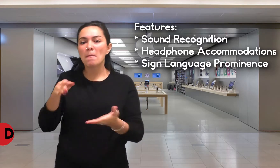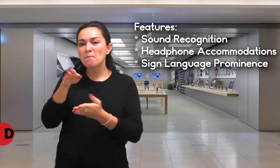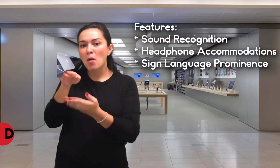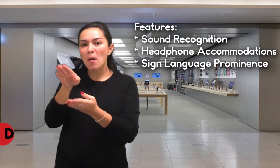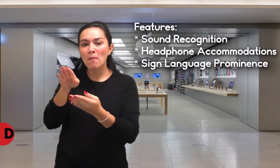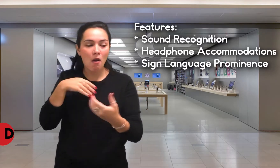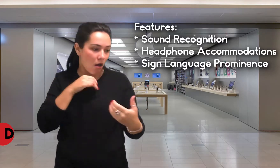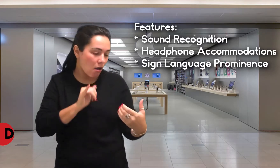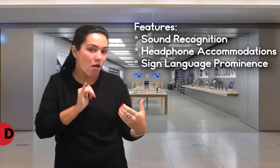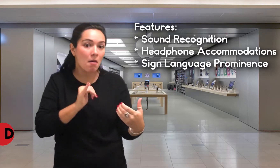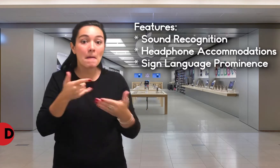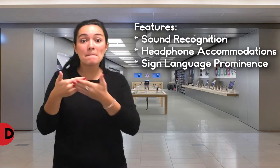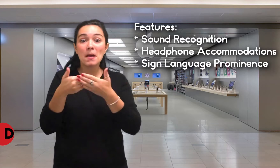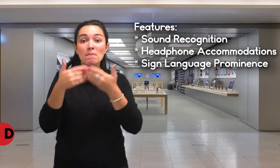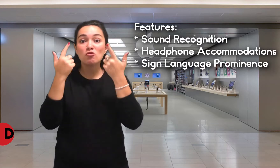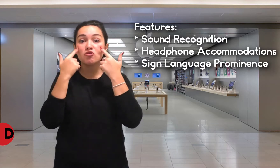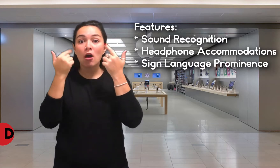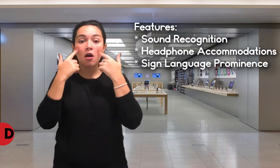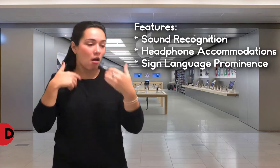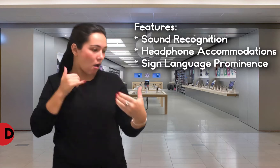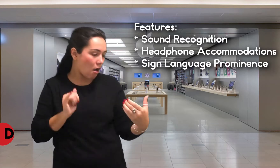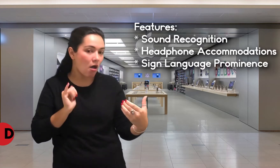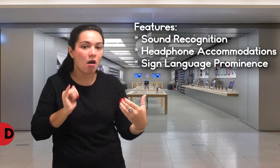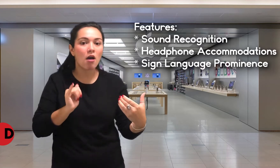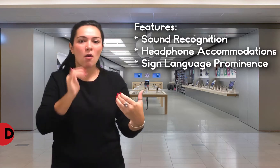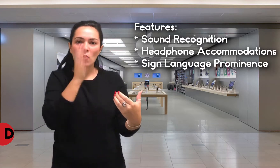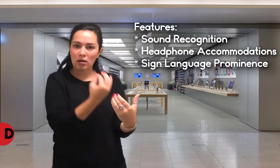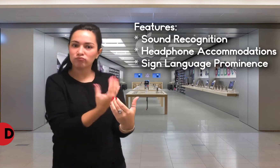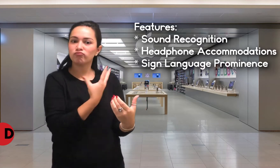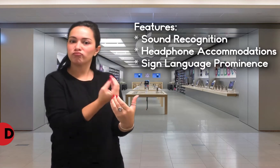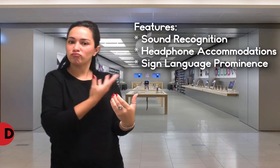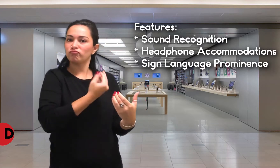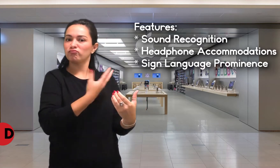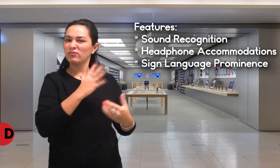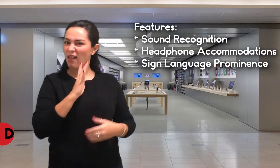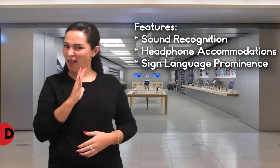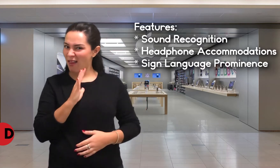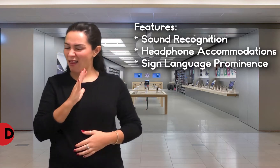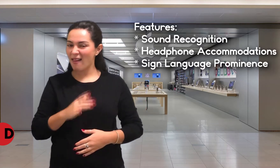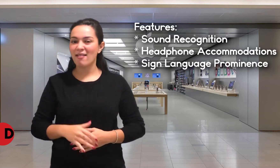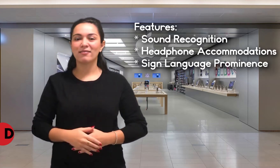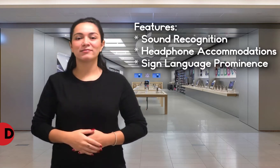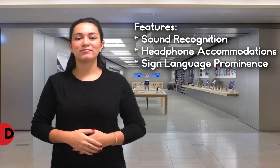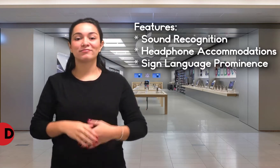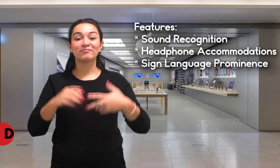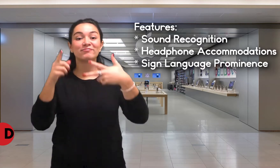A notification message appears on the screen.